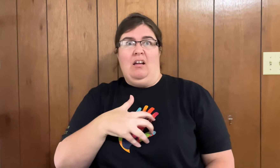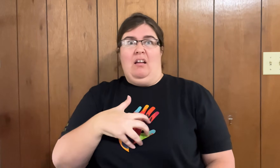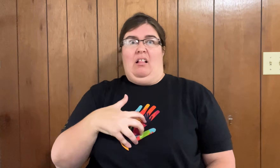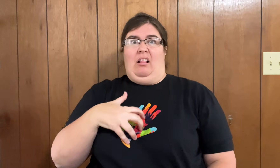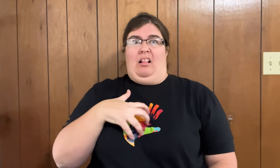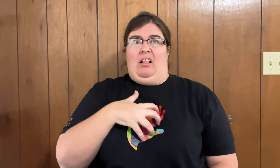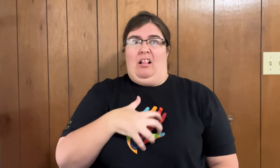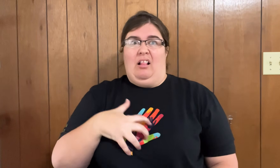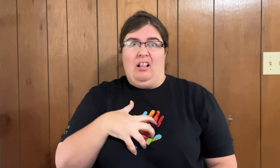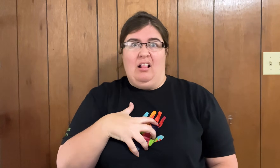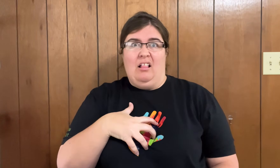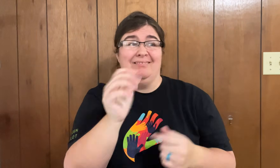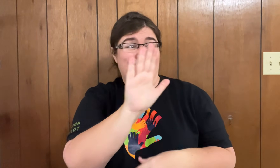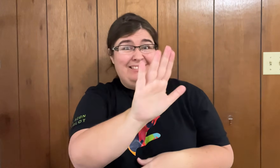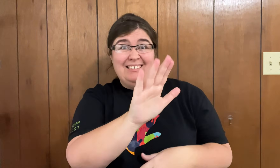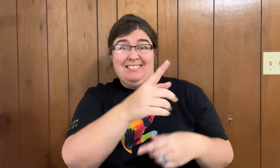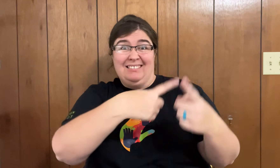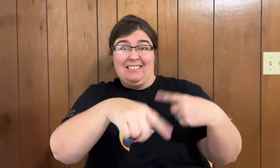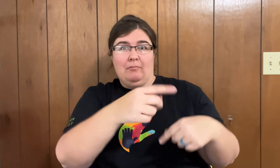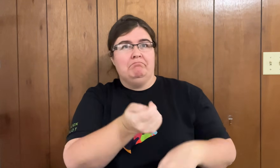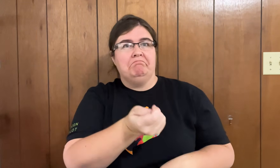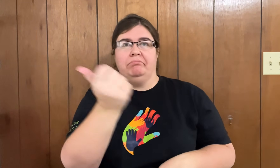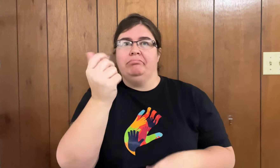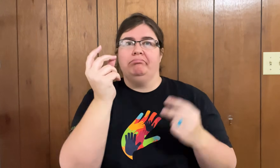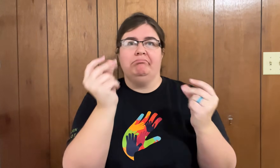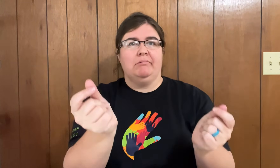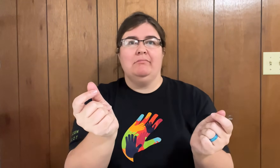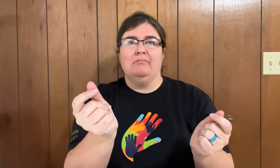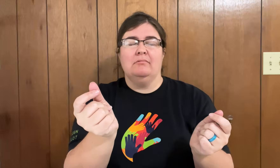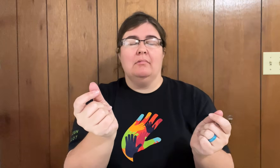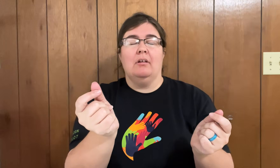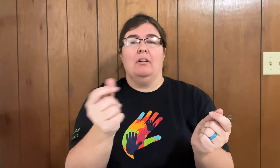When I see this, I'm immediately sick to my stomach. His sign was tossed out in a